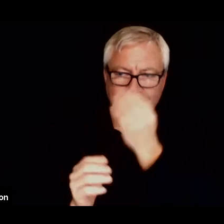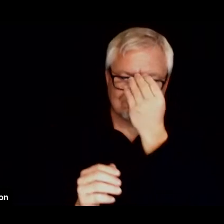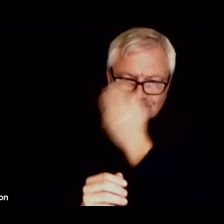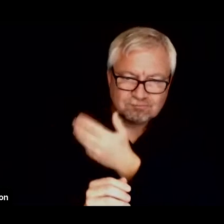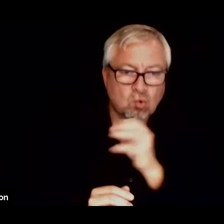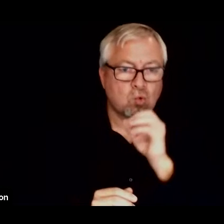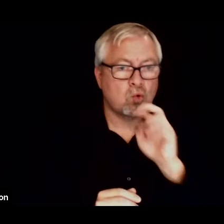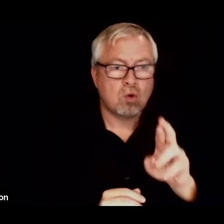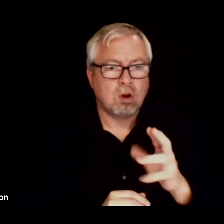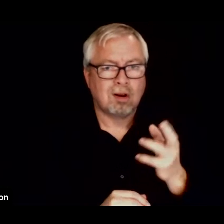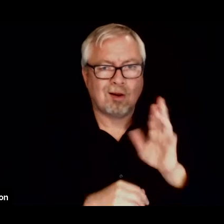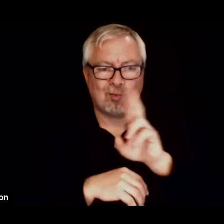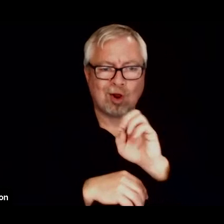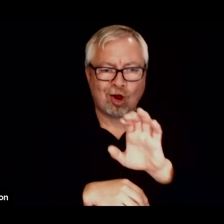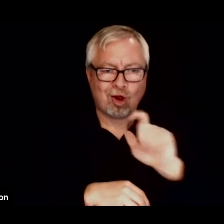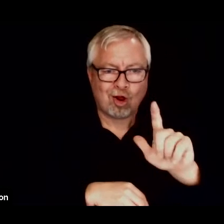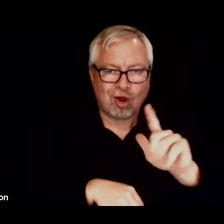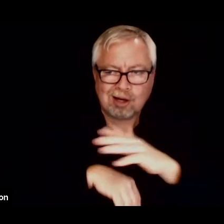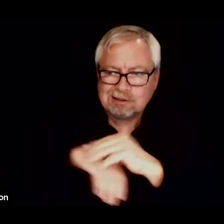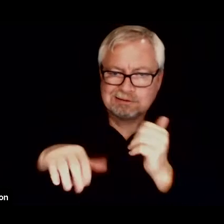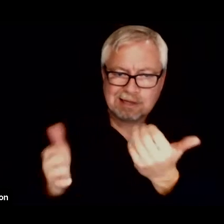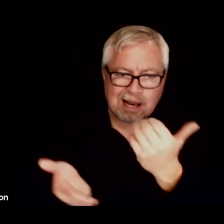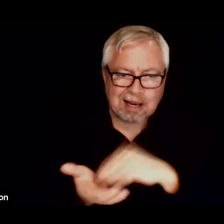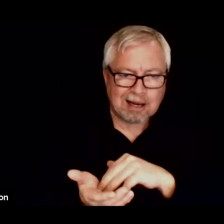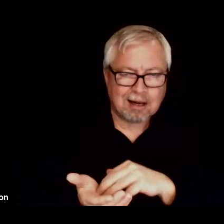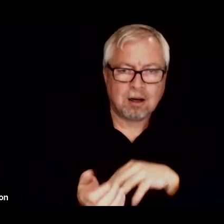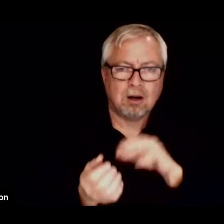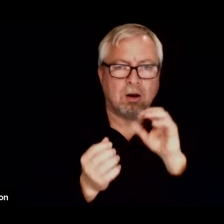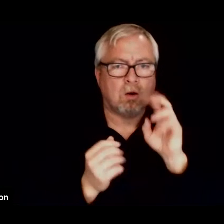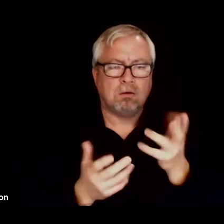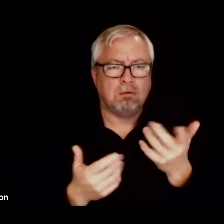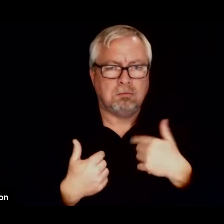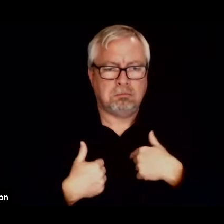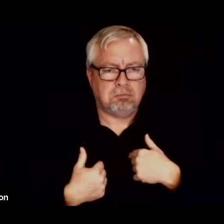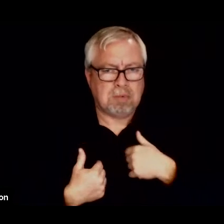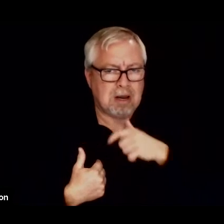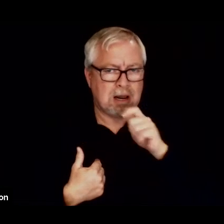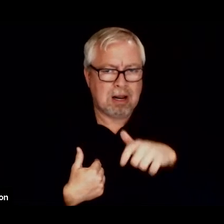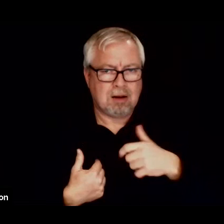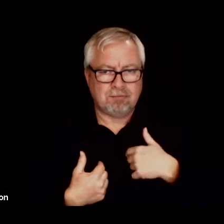about their second doses just simply because we don't have uh the bandwidth but we do have plans